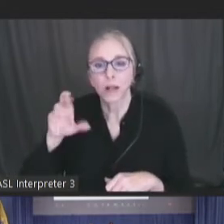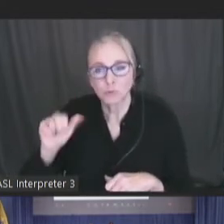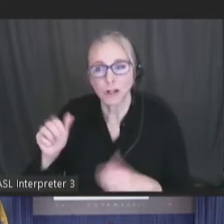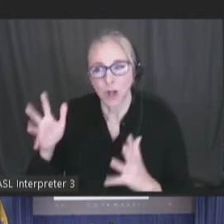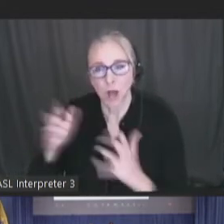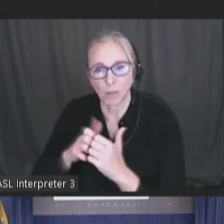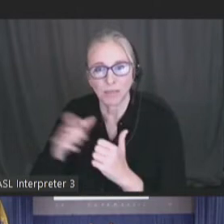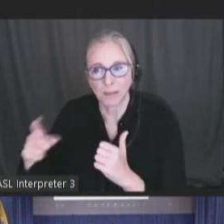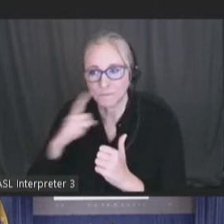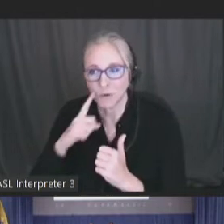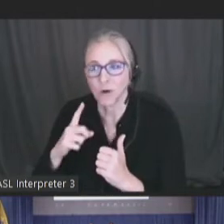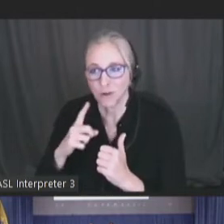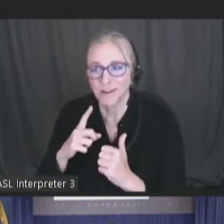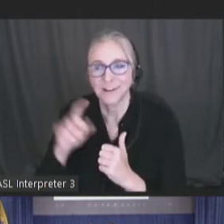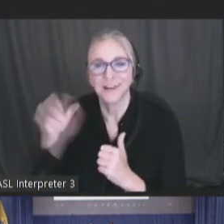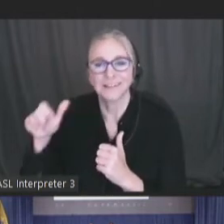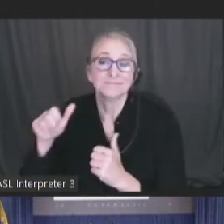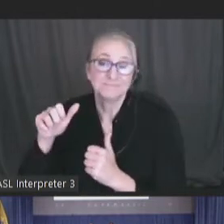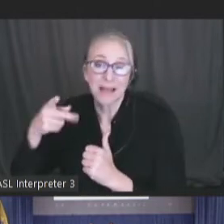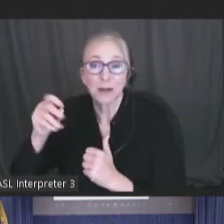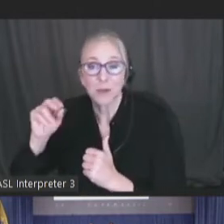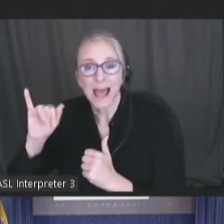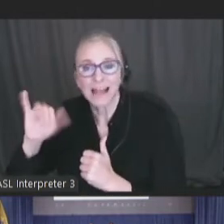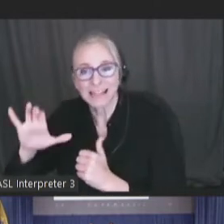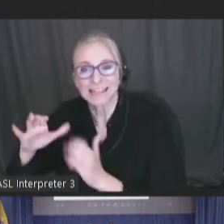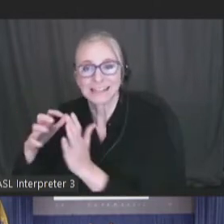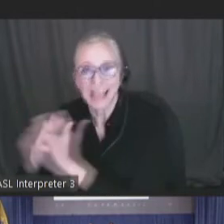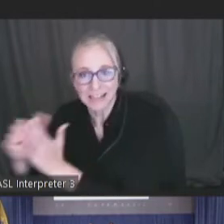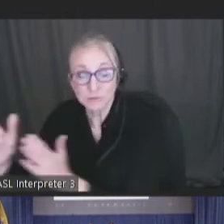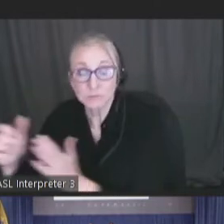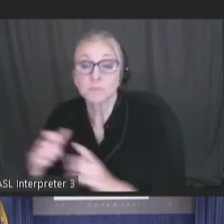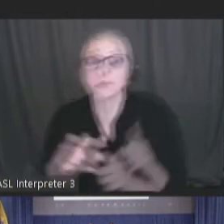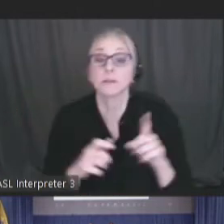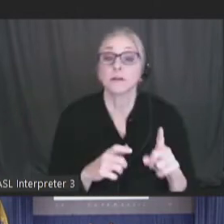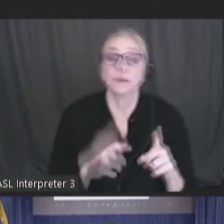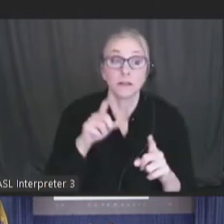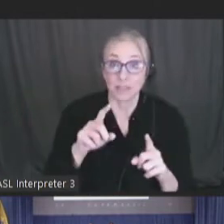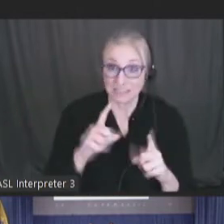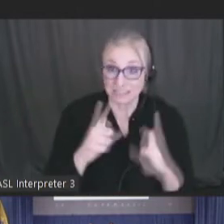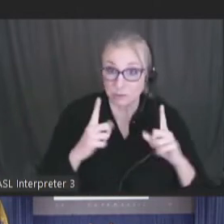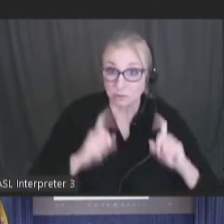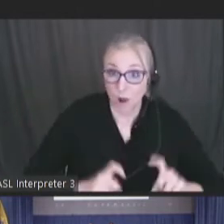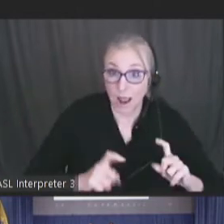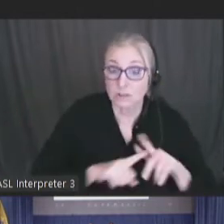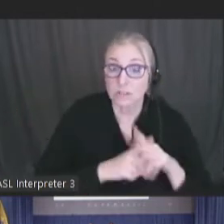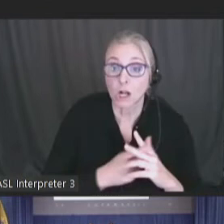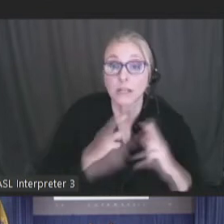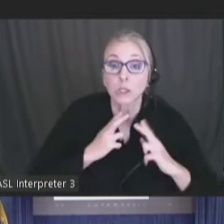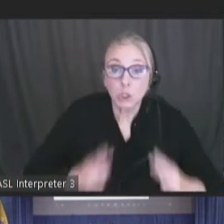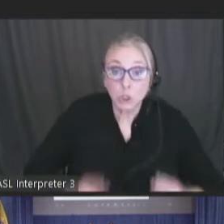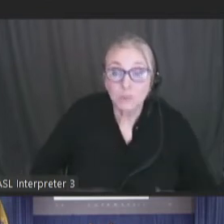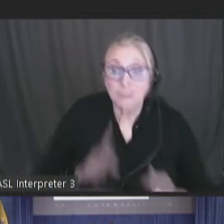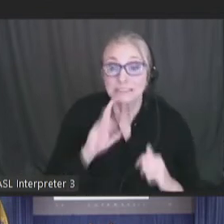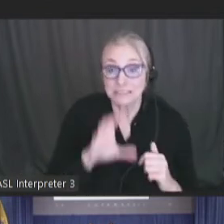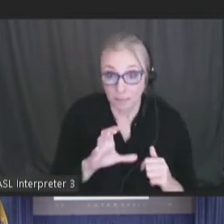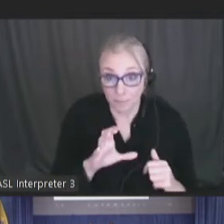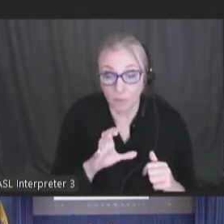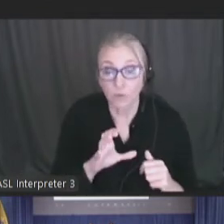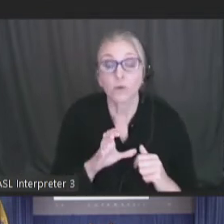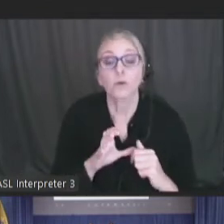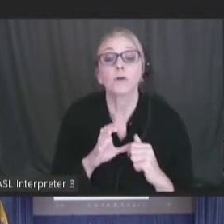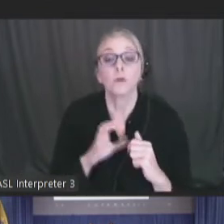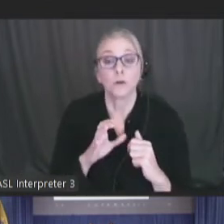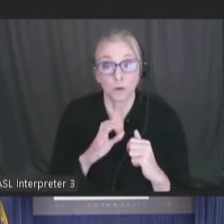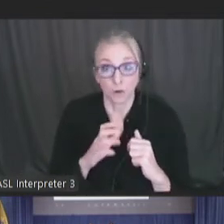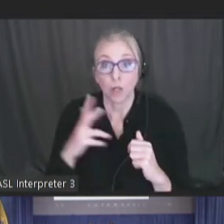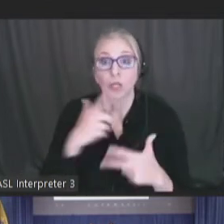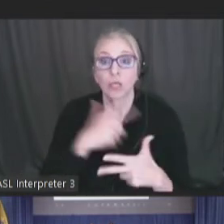pancreatic cancer. Now, our vaccine trials started in humans in December. It's three sites, two of